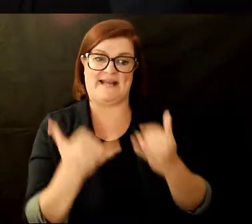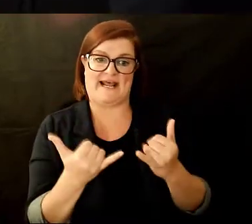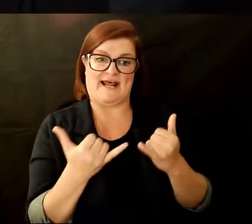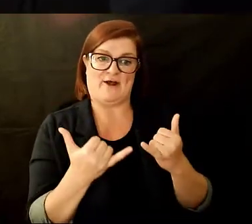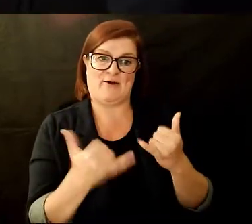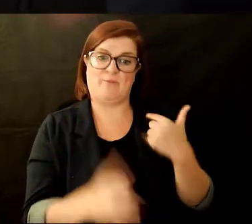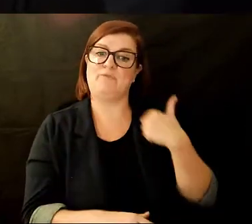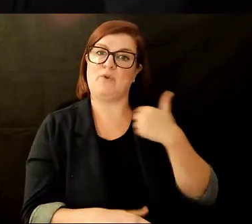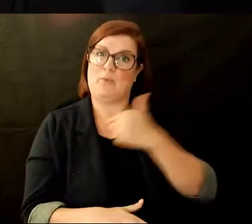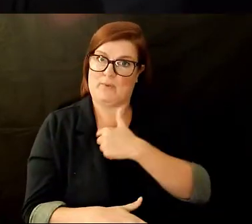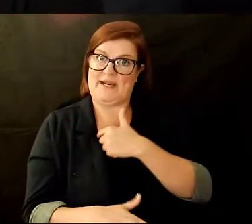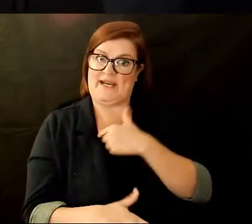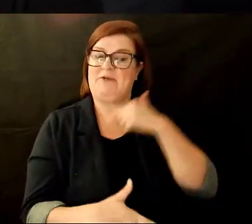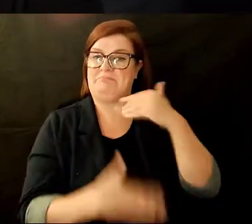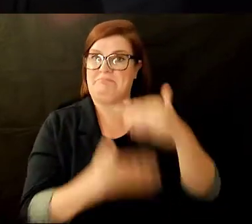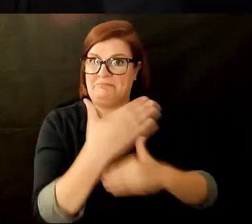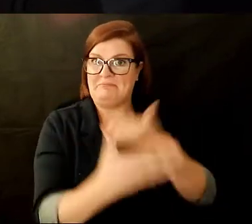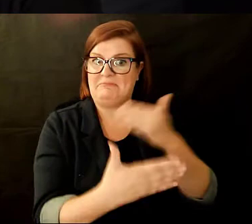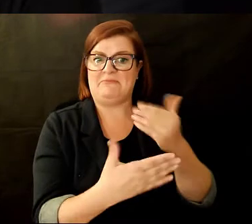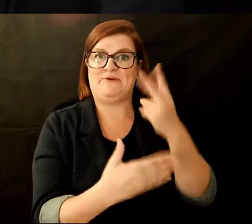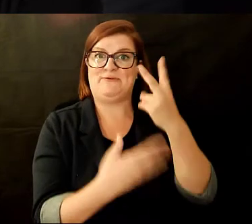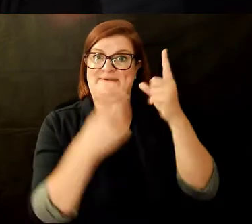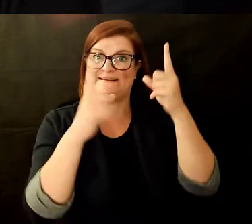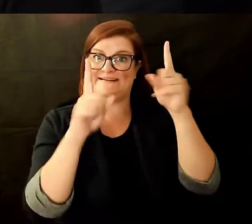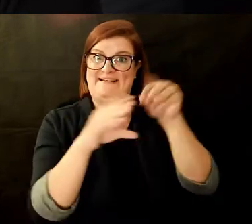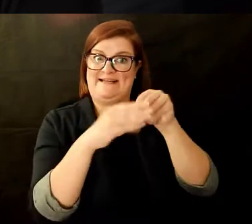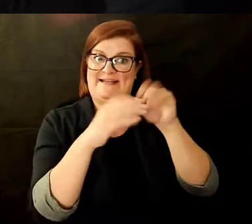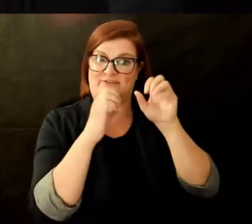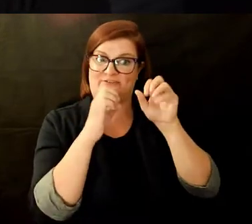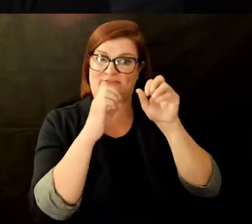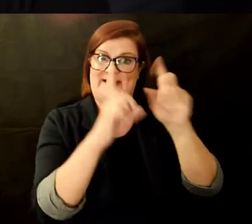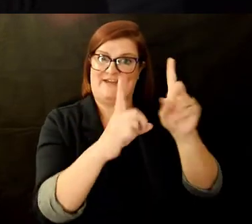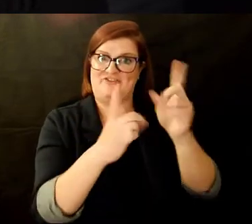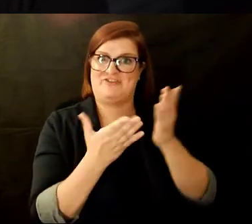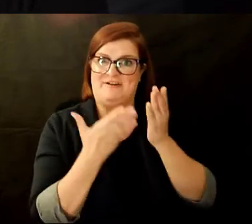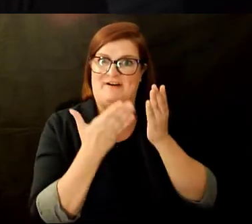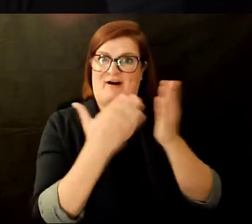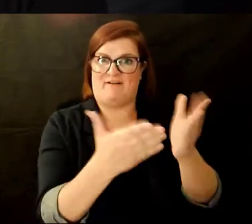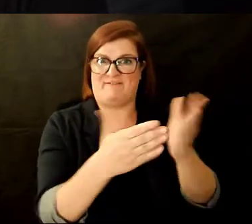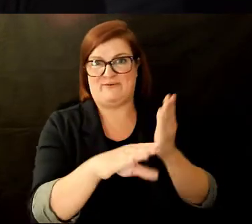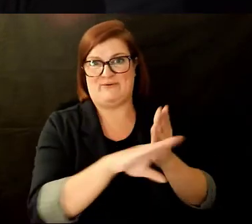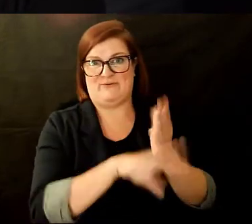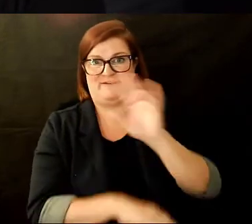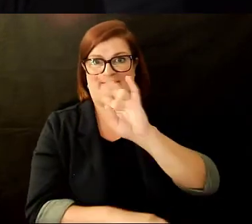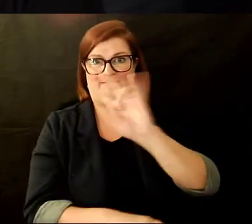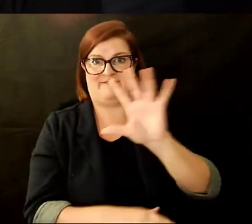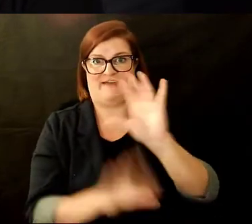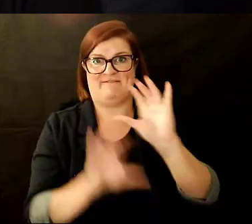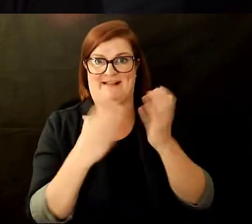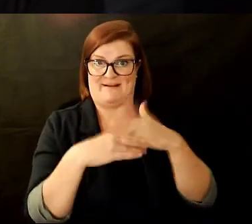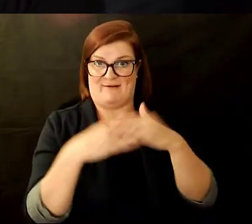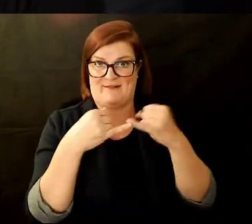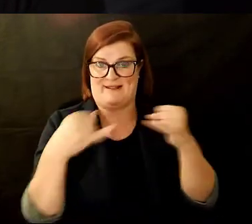Now, we're at a point where 2Succeed in education is offering over 75 classes online